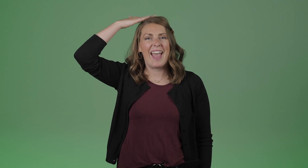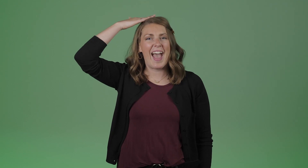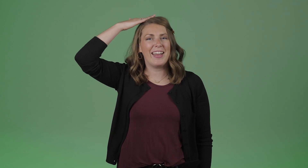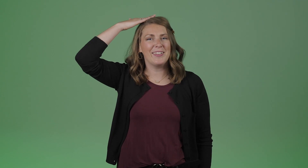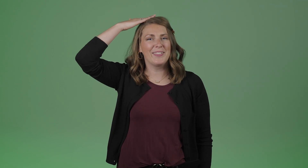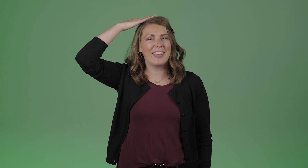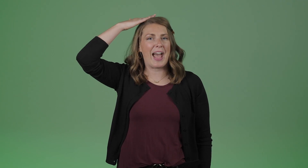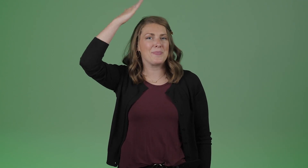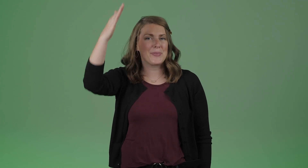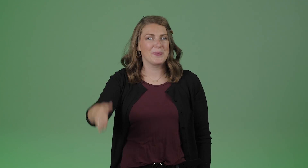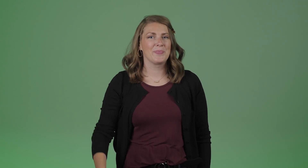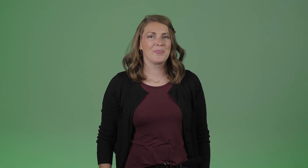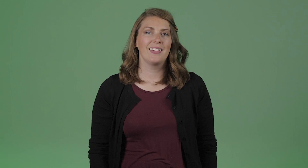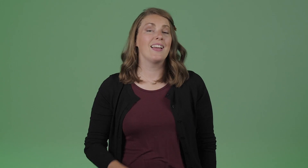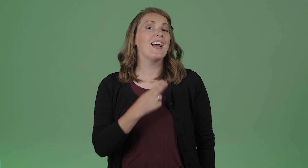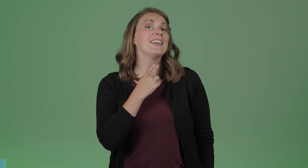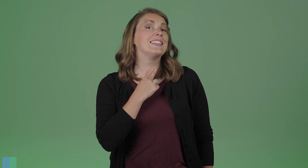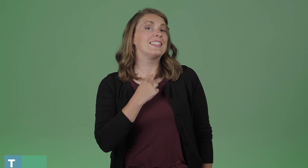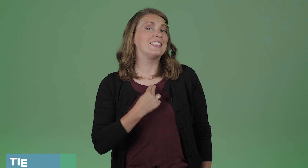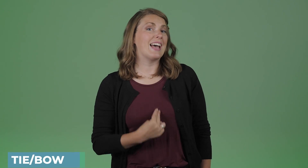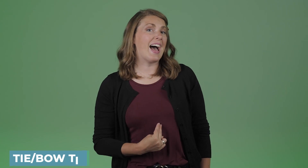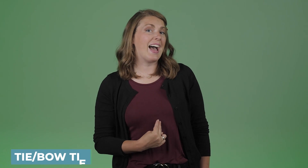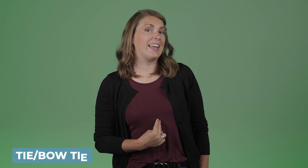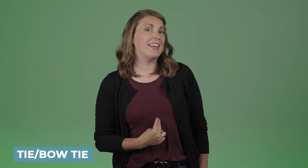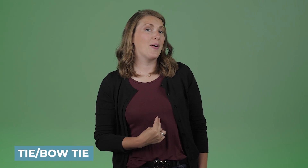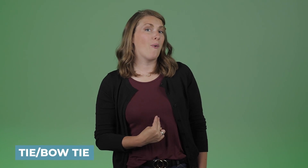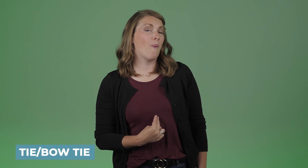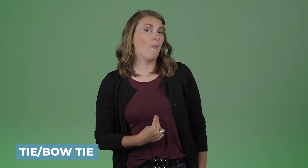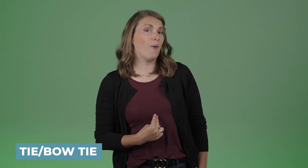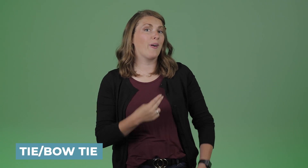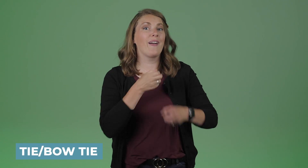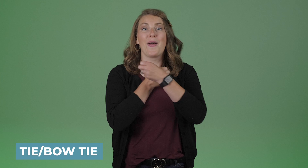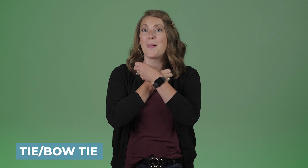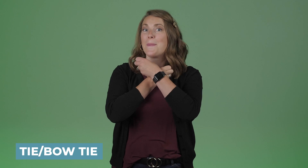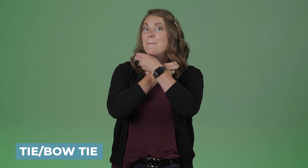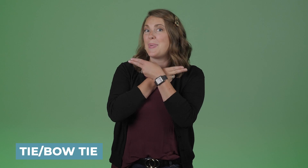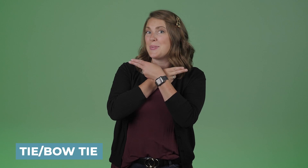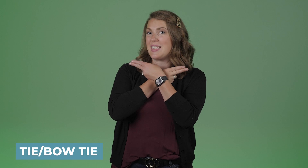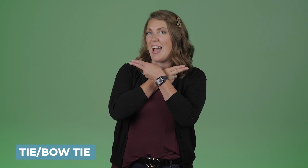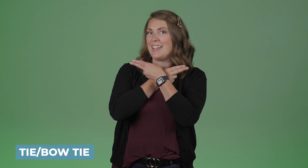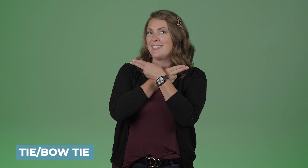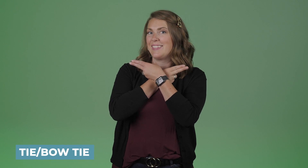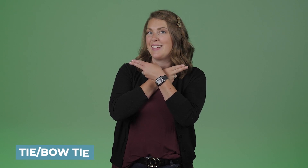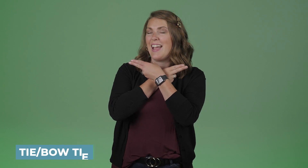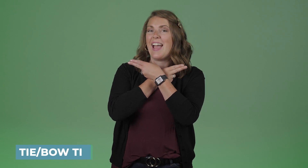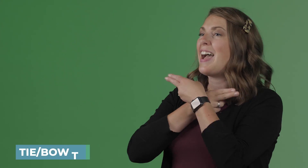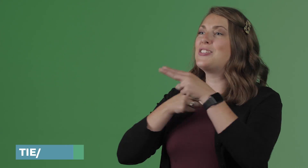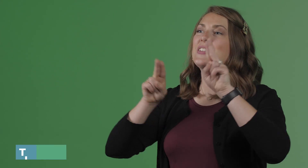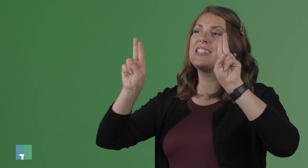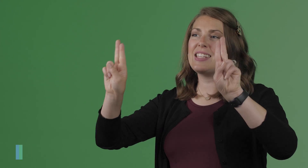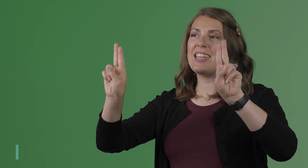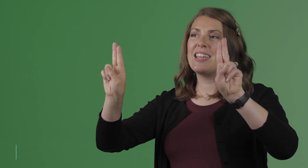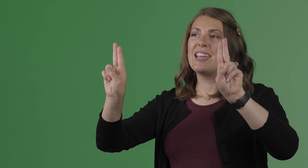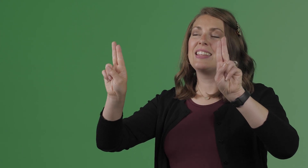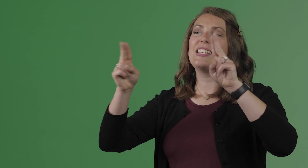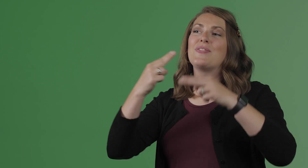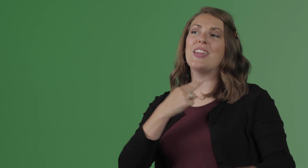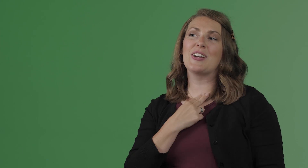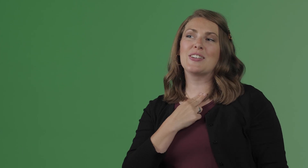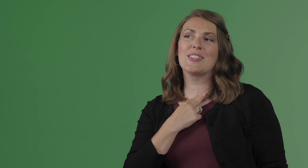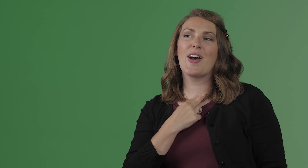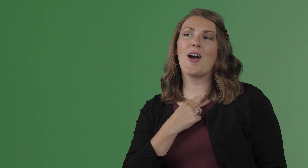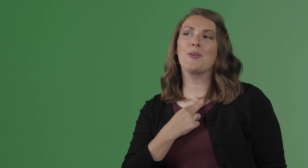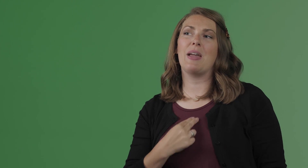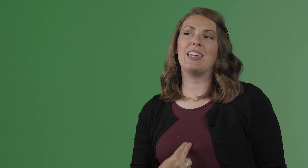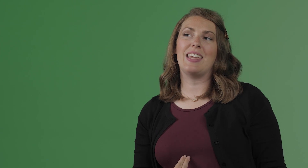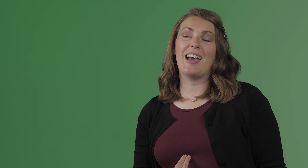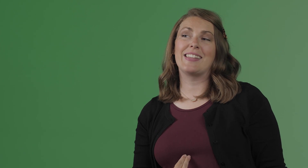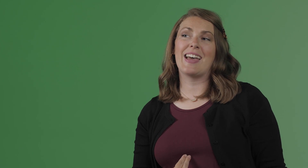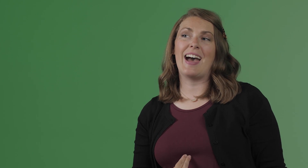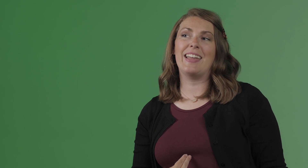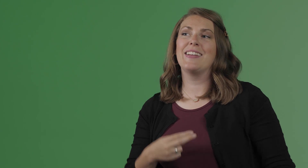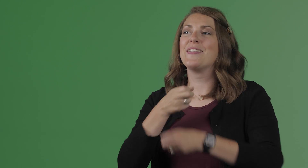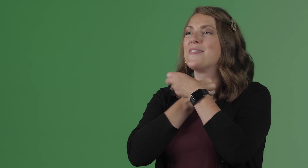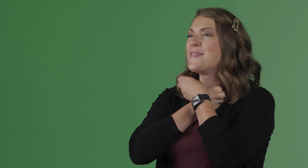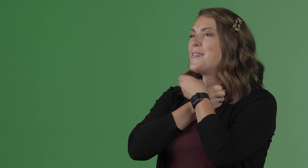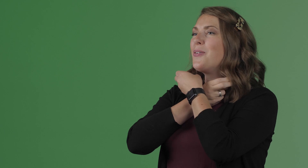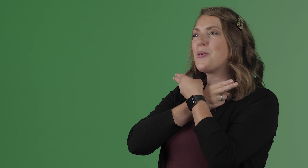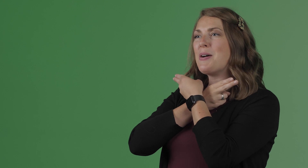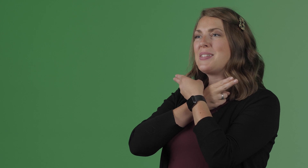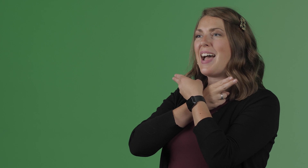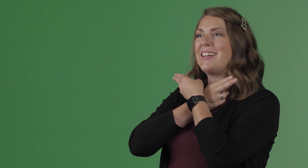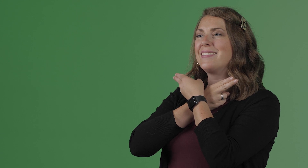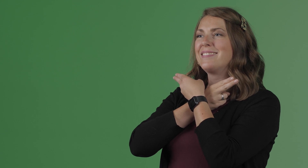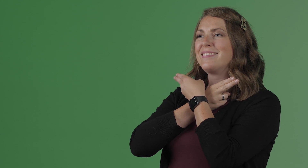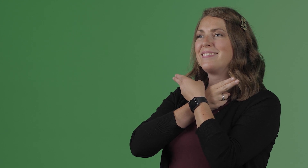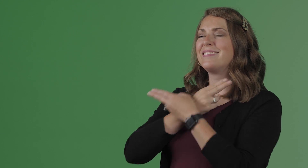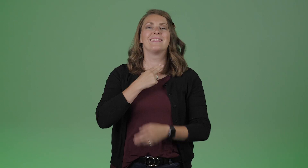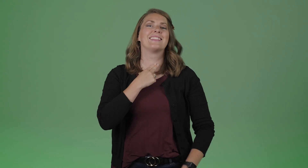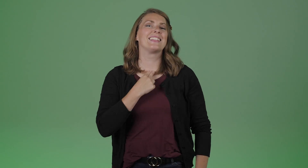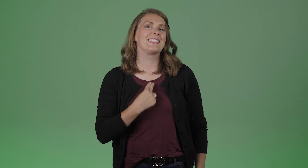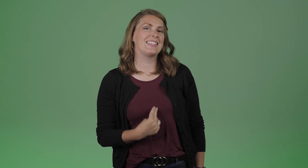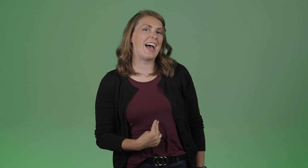'hat or cap.' 'Tie or bow tie,' as you can see these fingers are making a tie or a bow tie 'tie